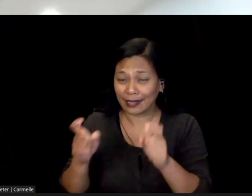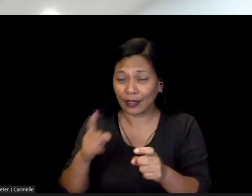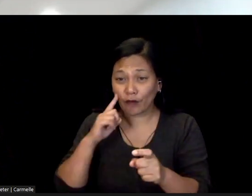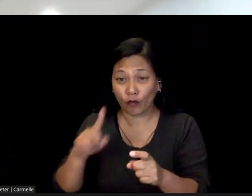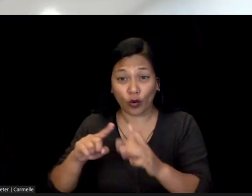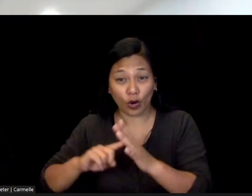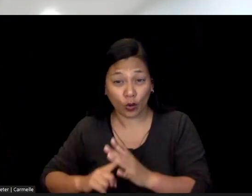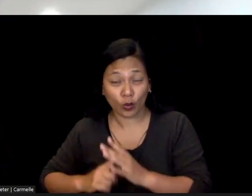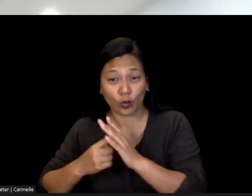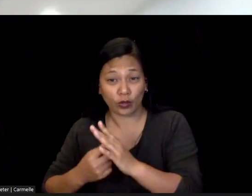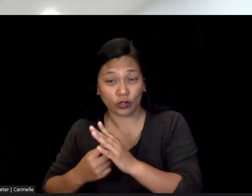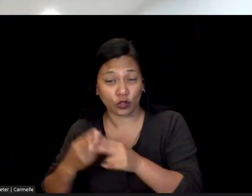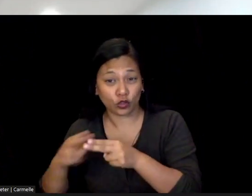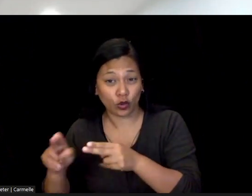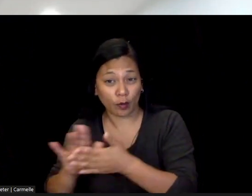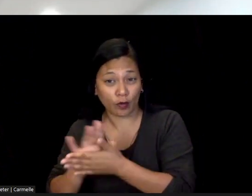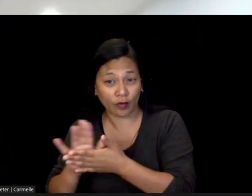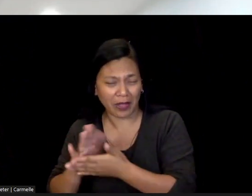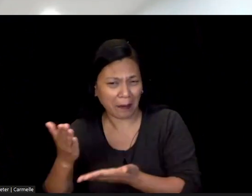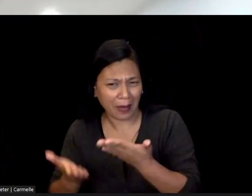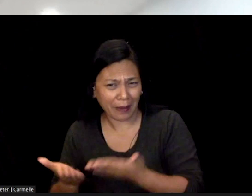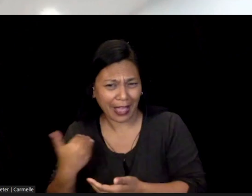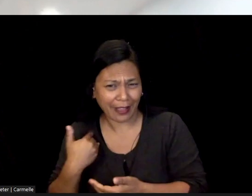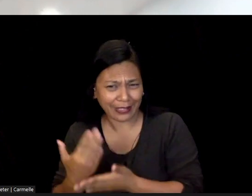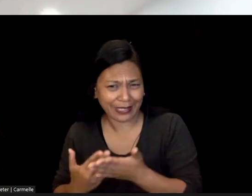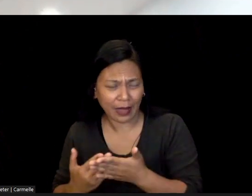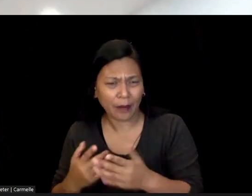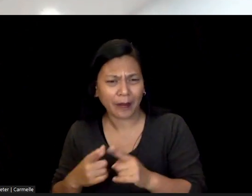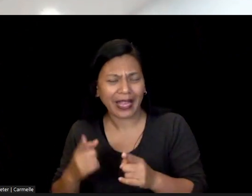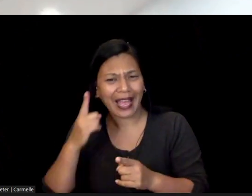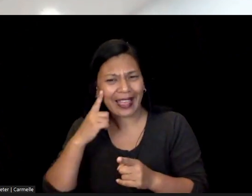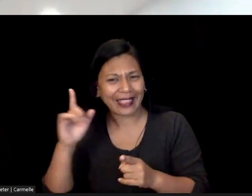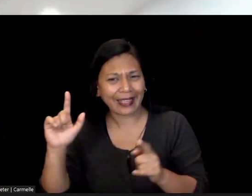There could be some, and I'm ignorant right now, but I think that market may be diminishing.